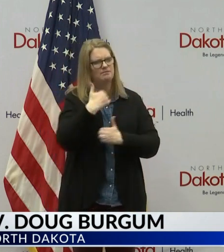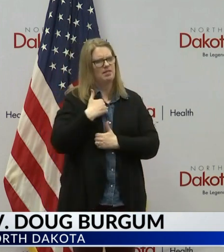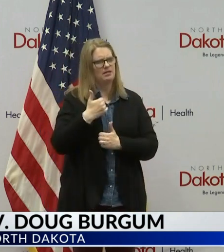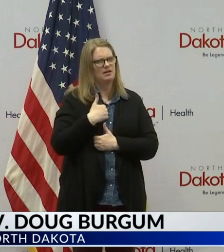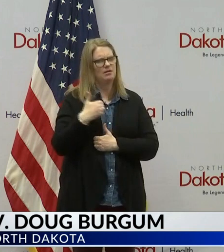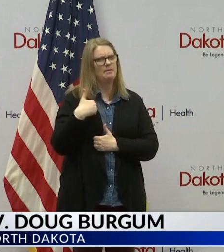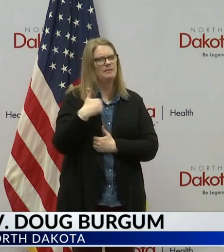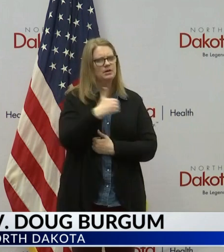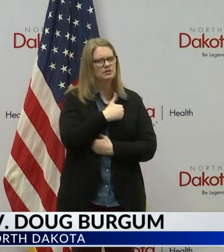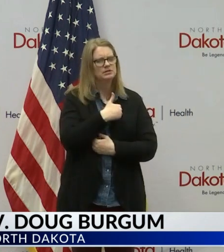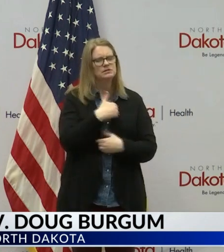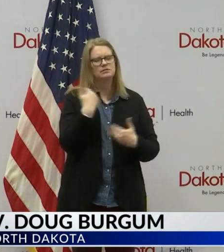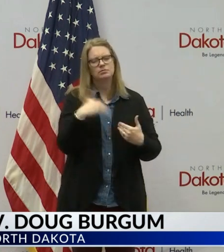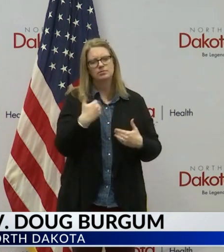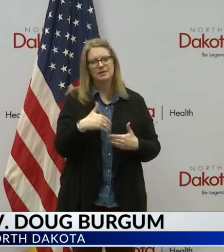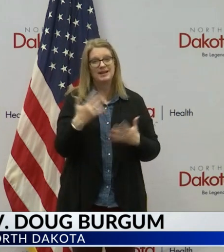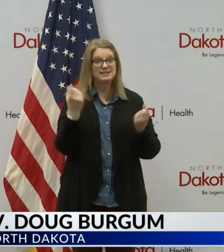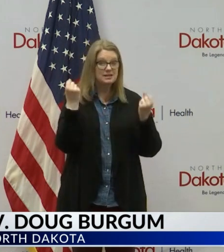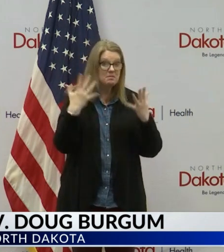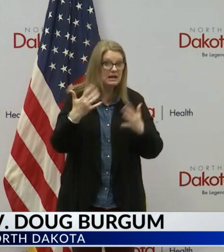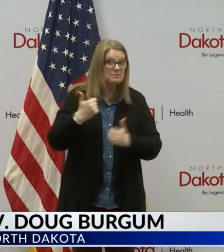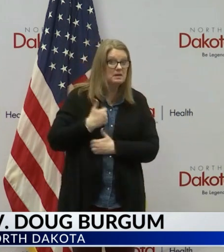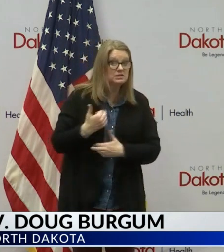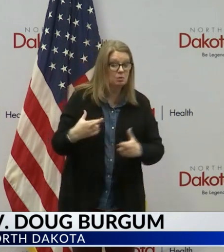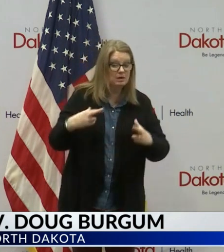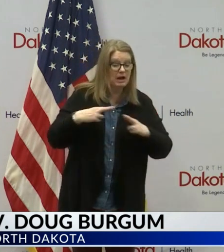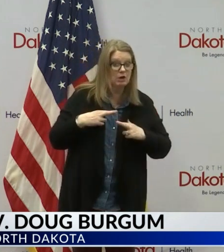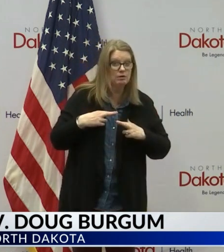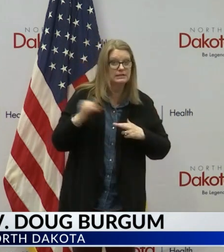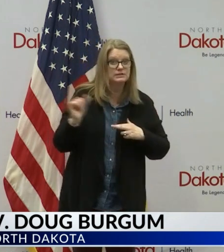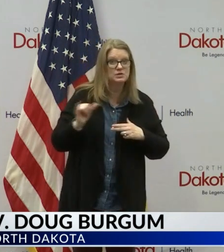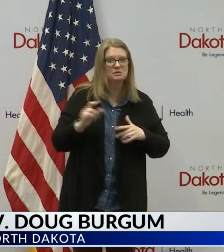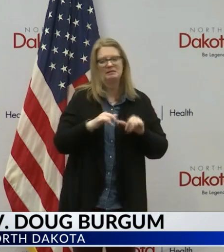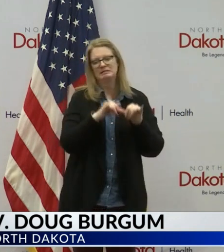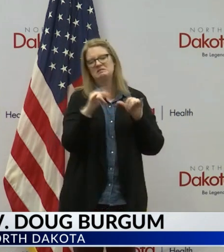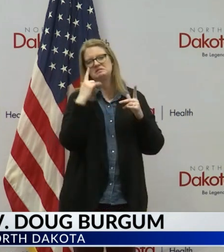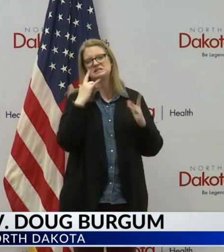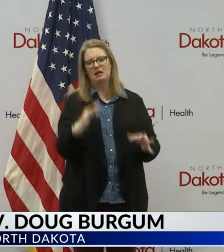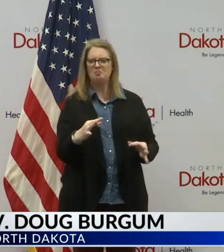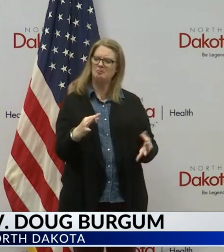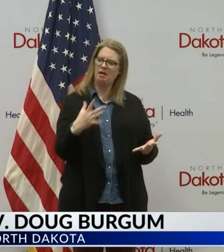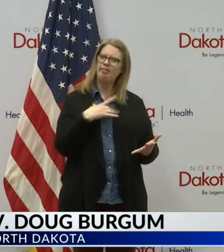WORK GOING ON THERE. AND THANK YOU TO ALL OF THOSE MILITARY MEMBERS AND TO OUR --